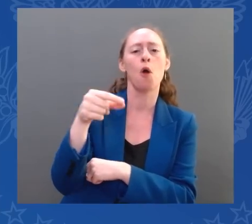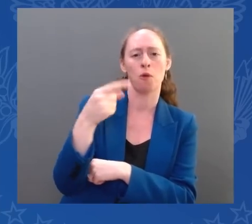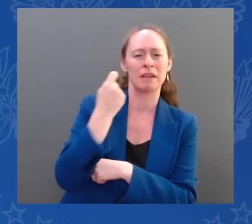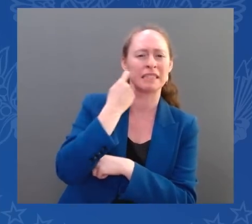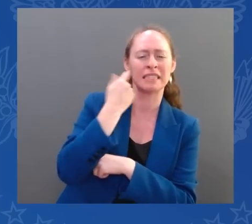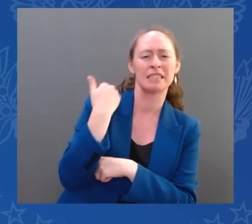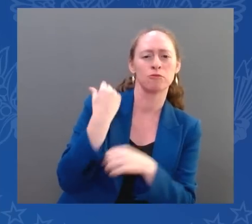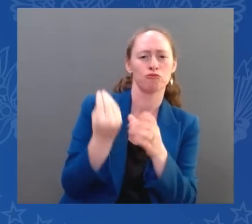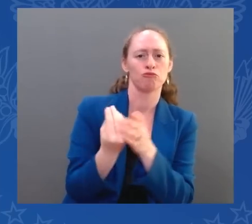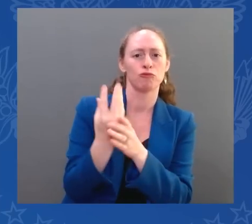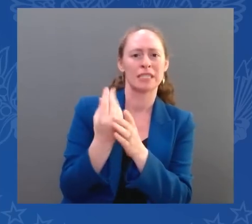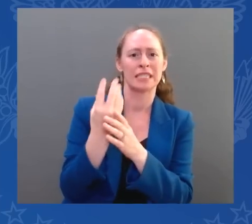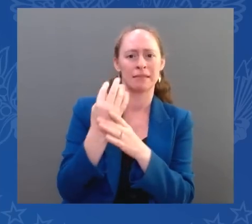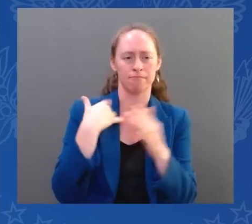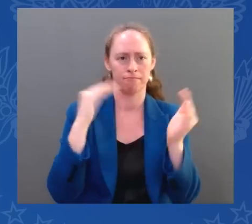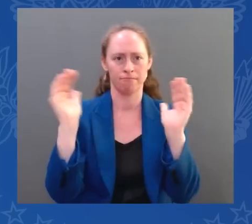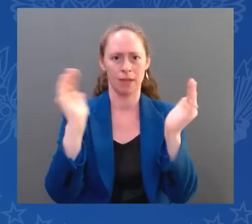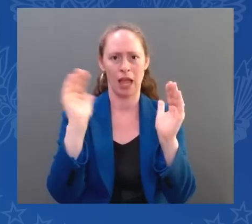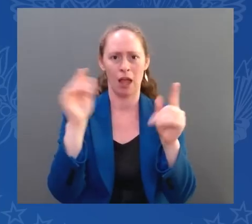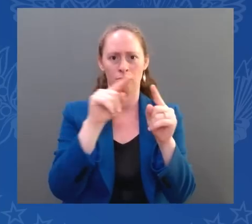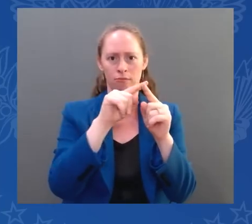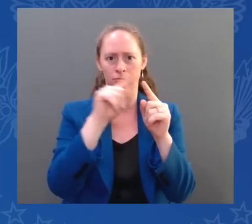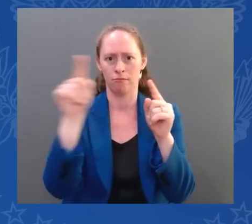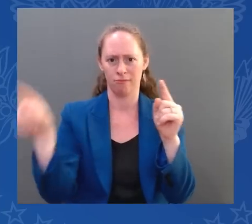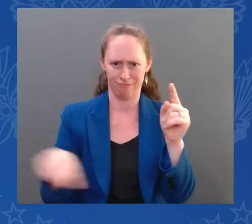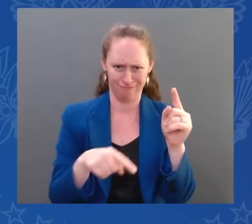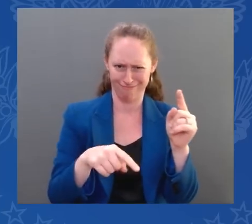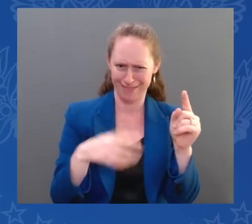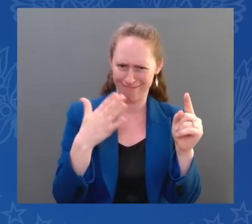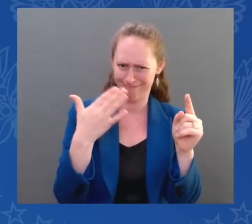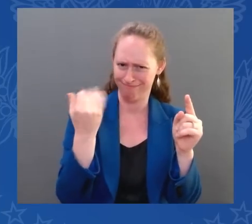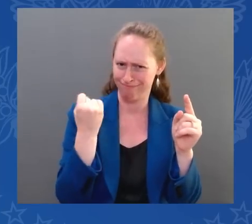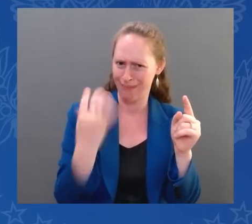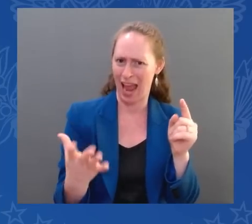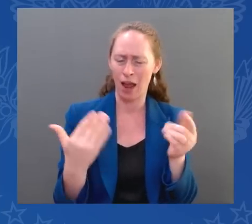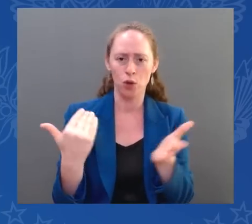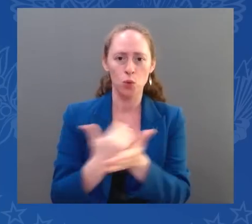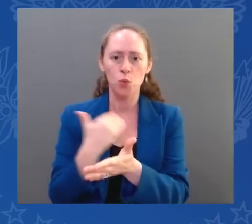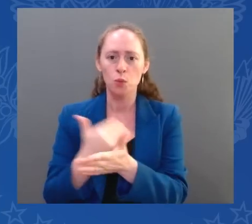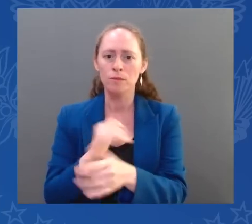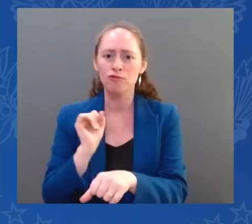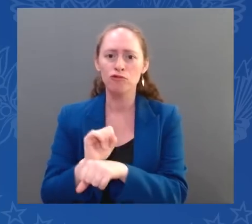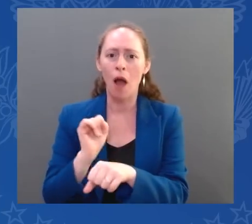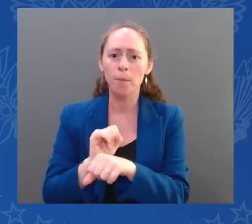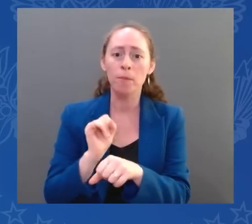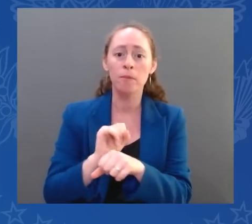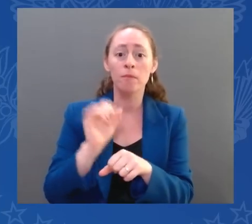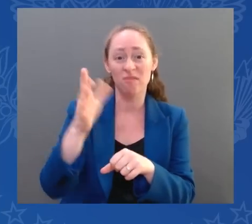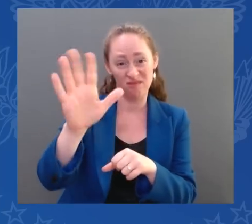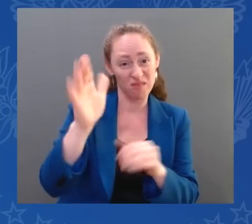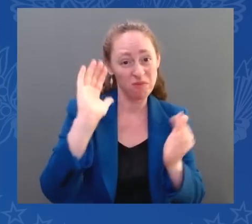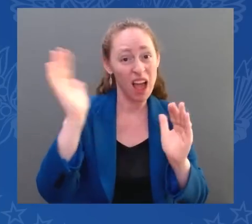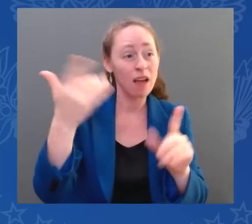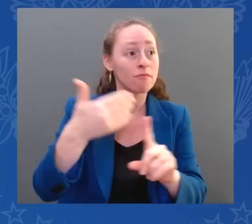Think about that. At a time when our critics said the economy was too weak or having already added more jobs in my --